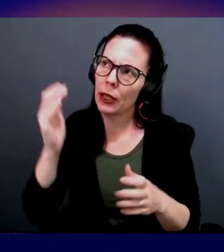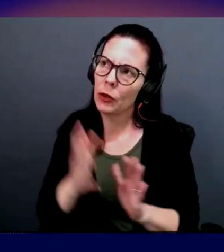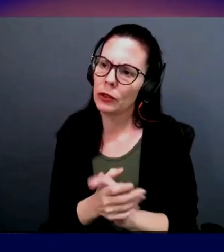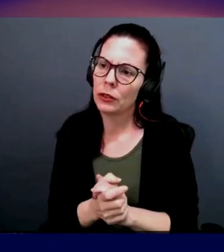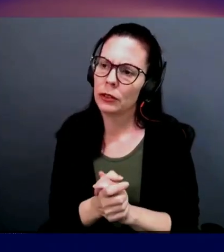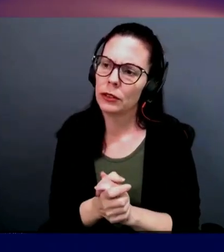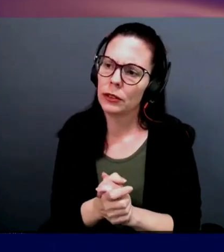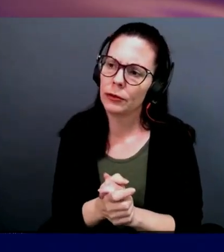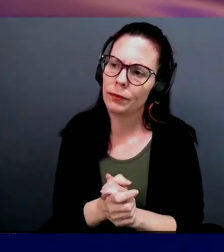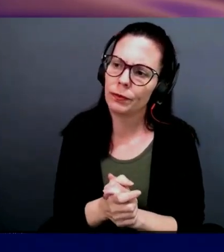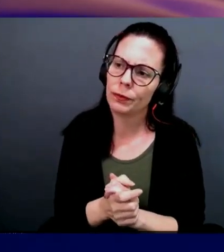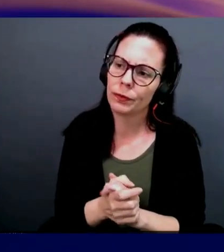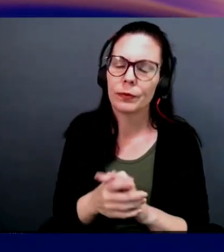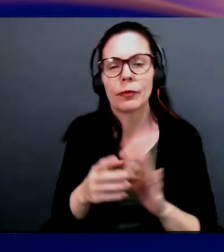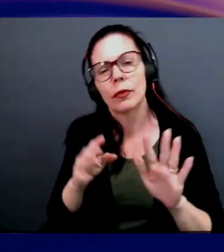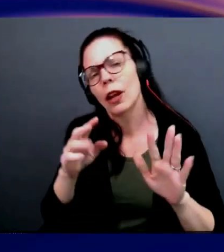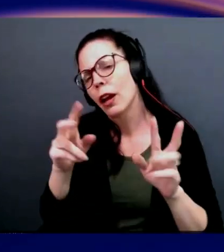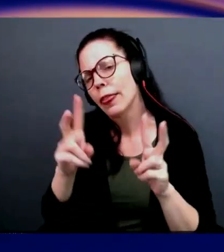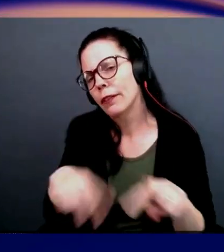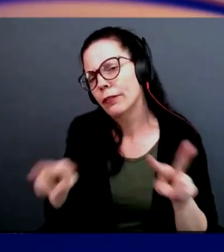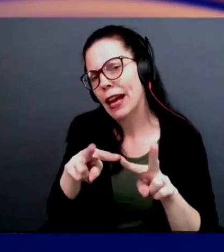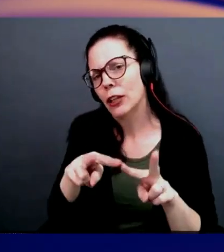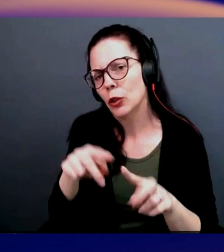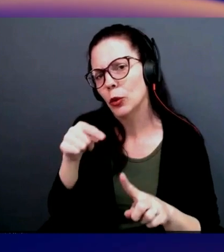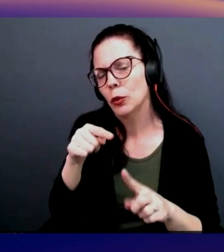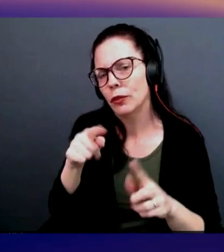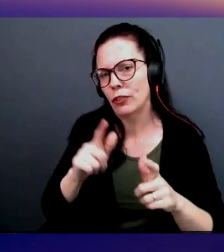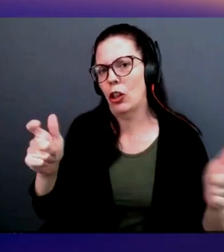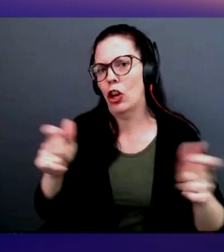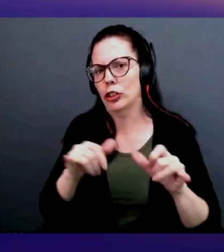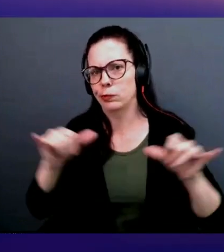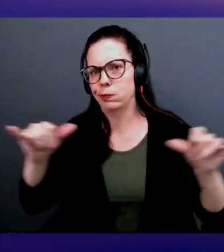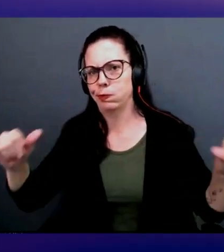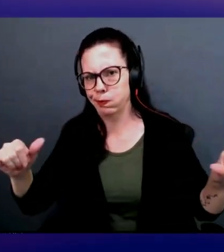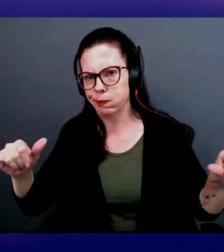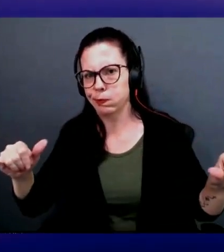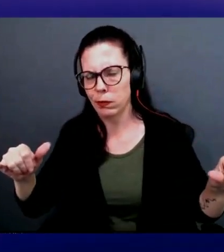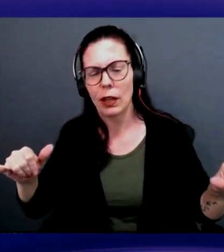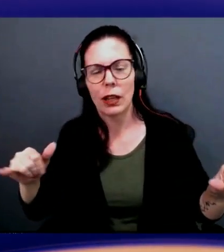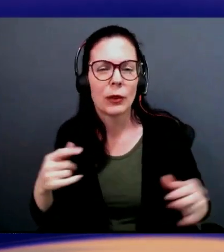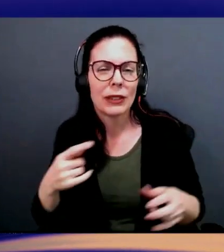clearly the value is there at large scale and for what we always say, the enterprise customer.